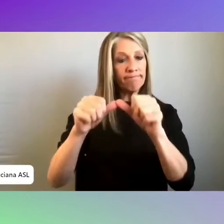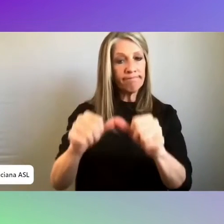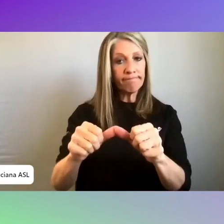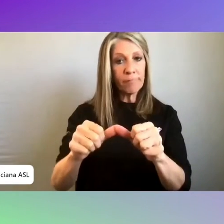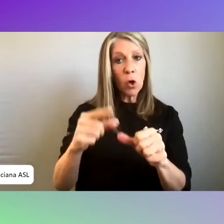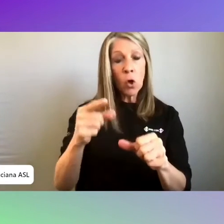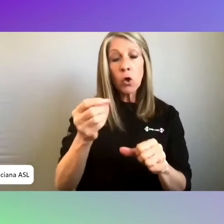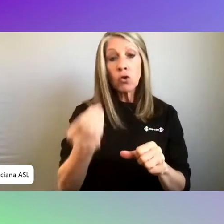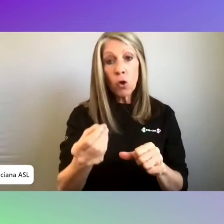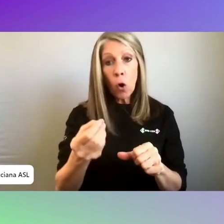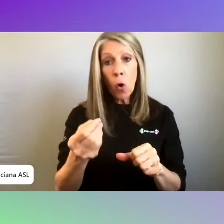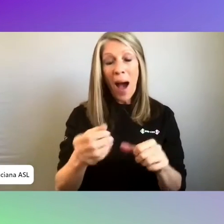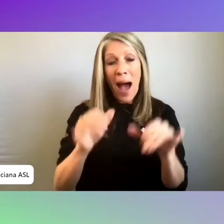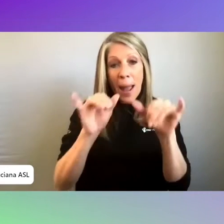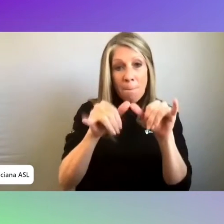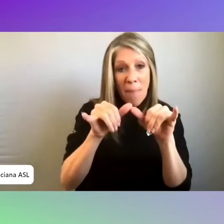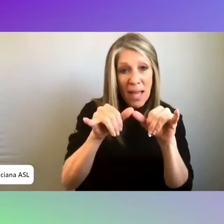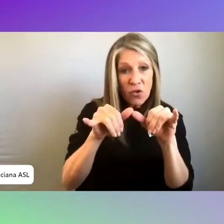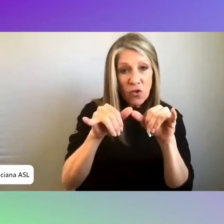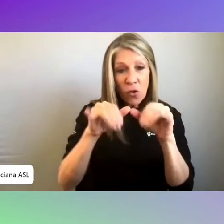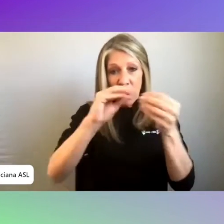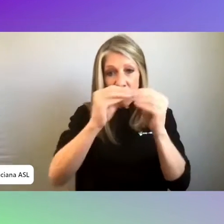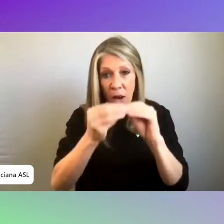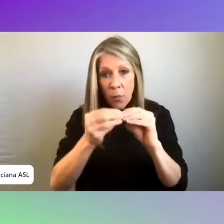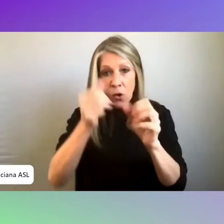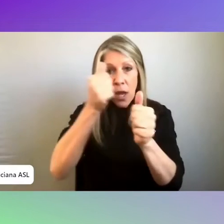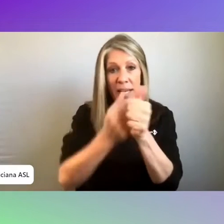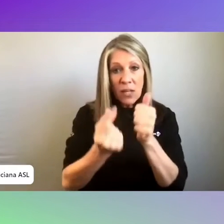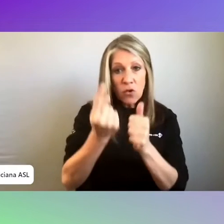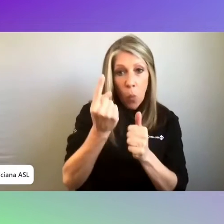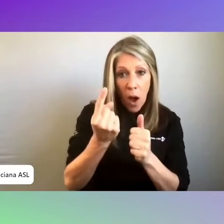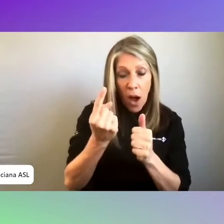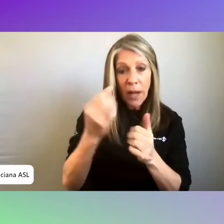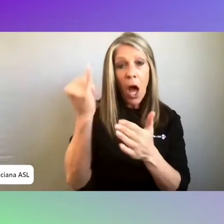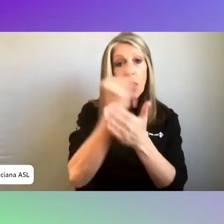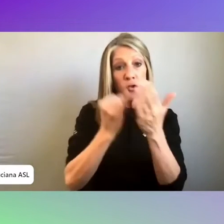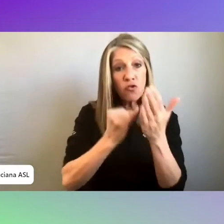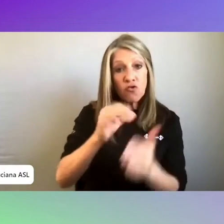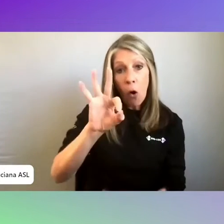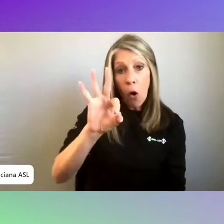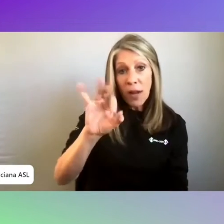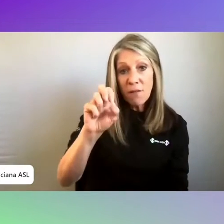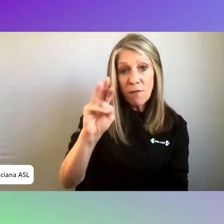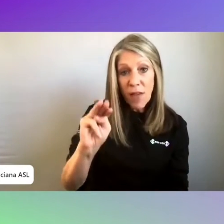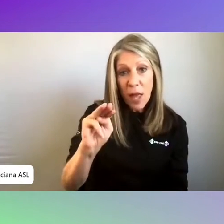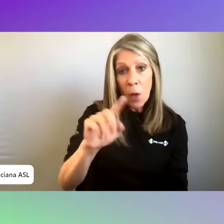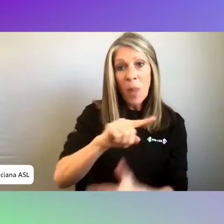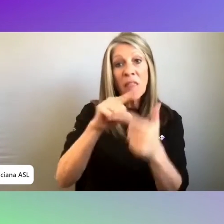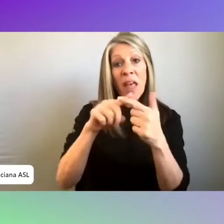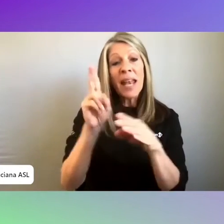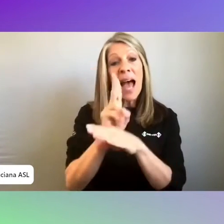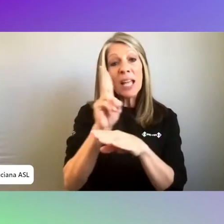paper that was a bit more polished and a lot more durable. So I took out a